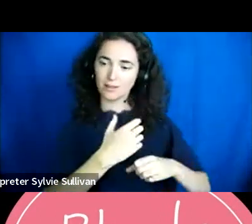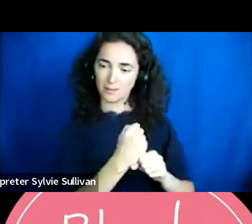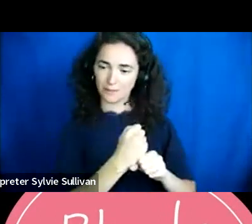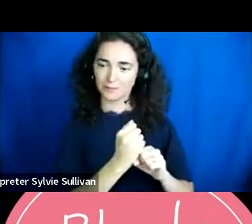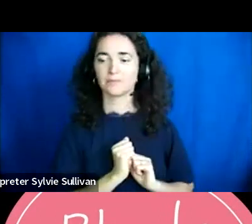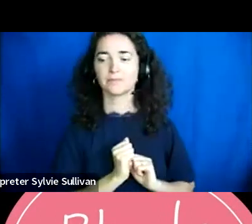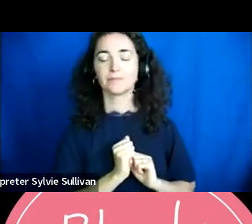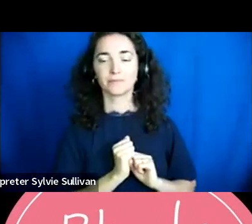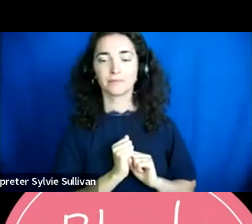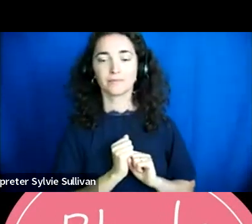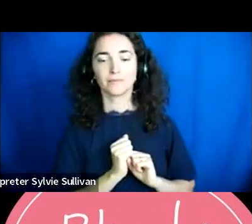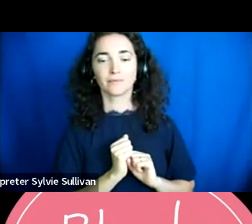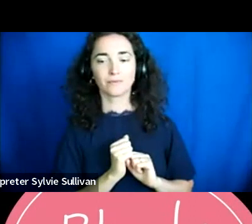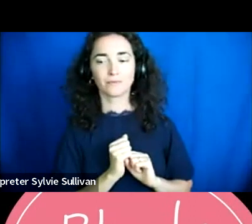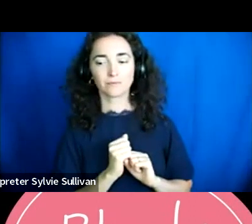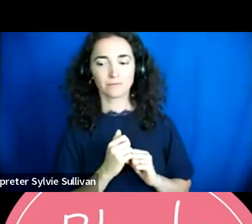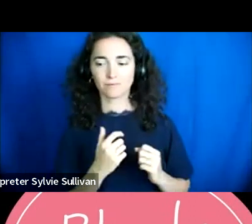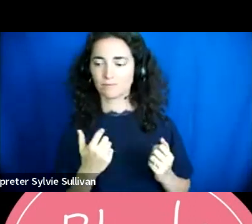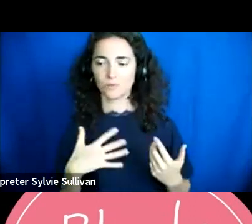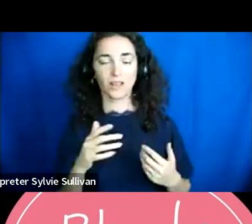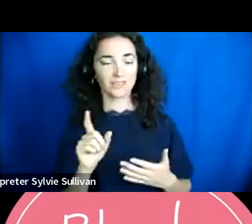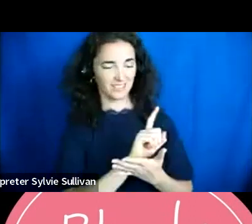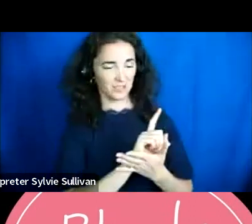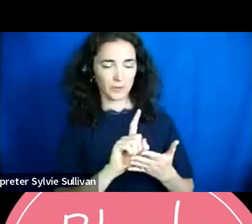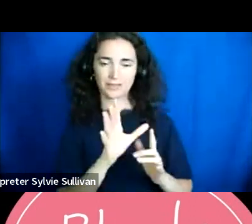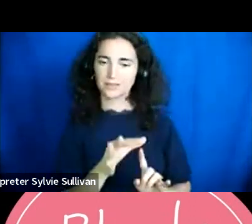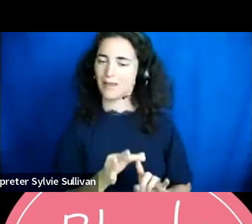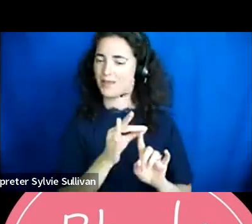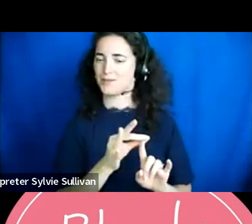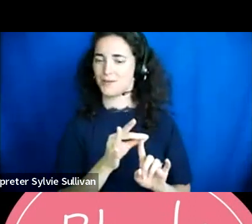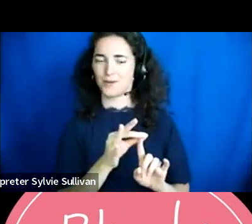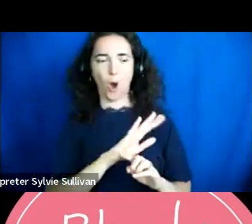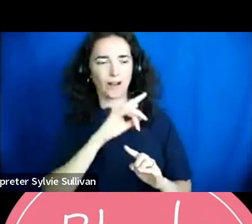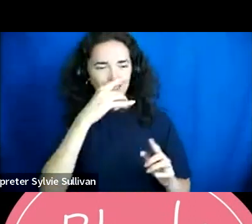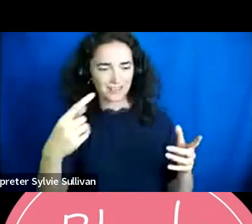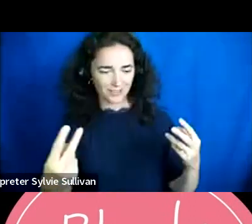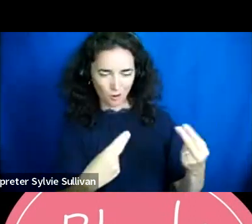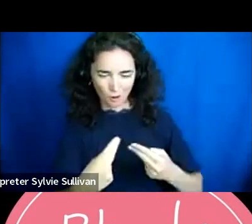And and how how such it was. Just a special treat to have all these kids with us.